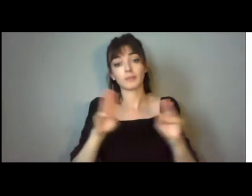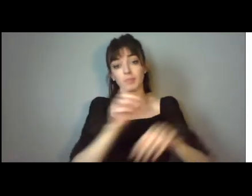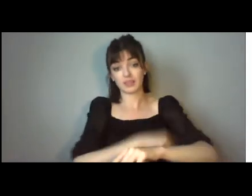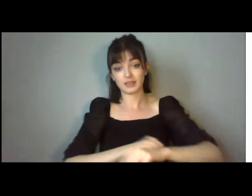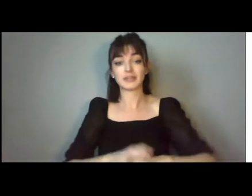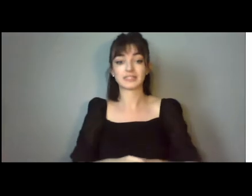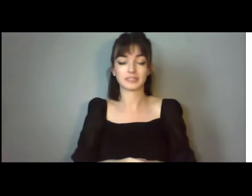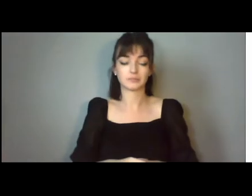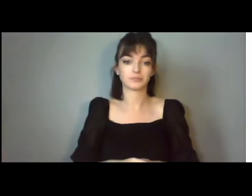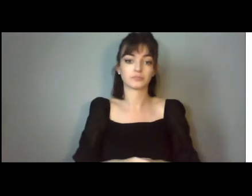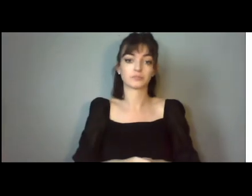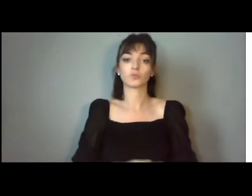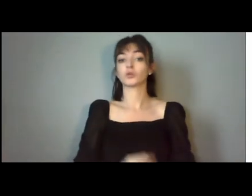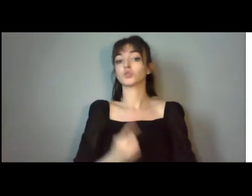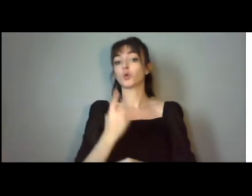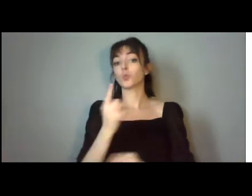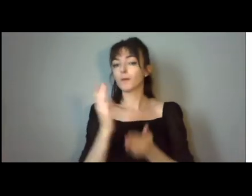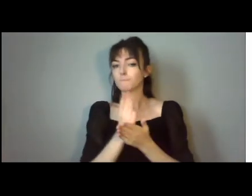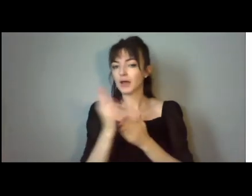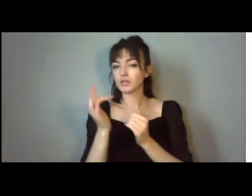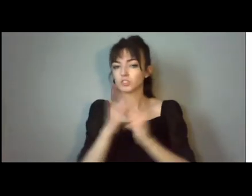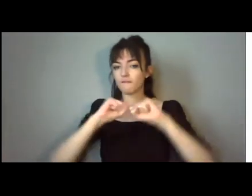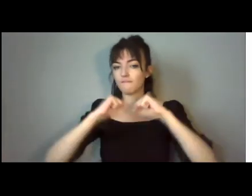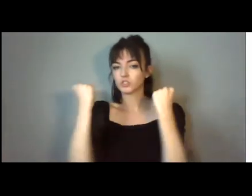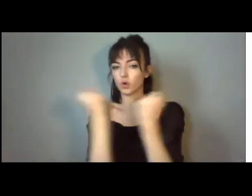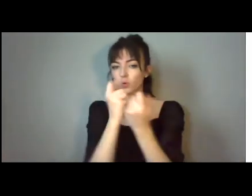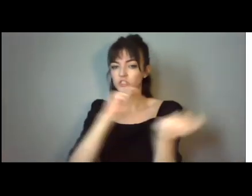One aspect of the social transformation required by the convention